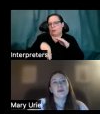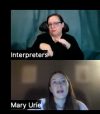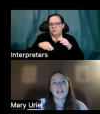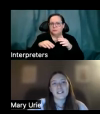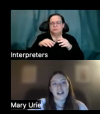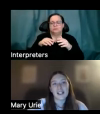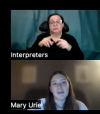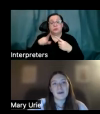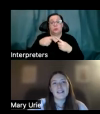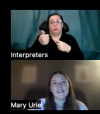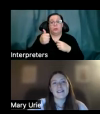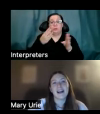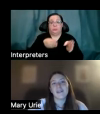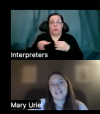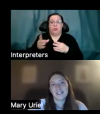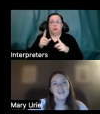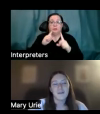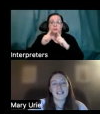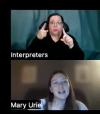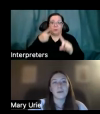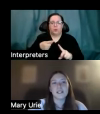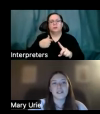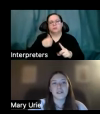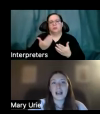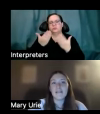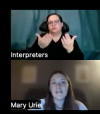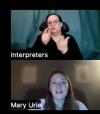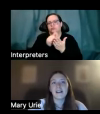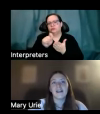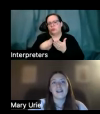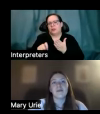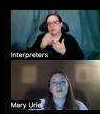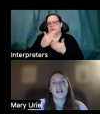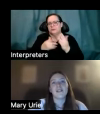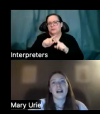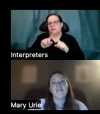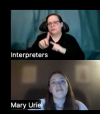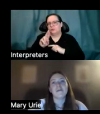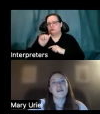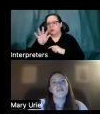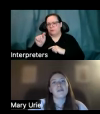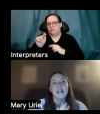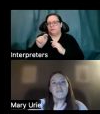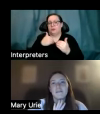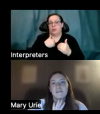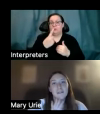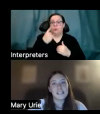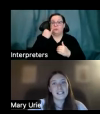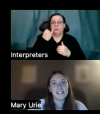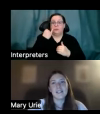preparing your talking points, I would suggest writing a couple different drafts. Write a draft, or if you only have 30 seconds,